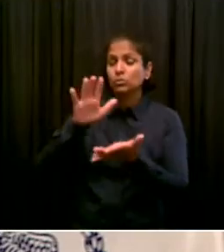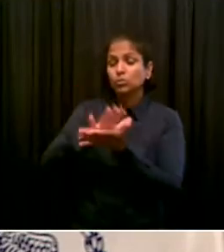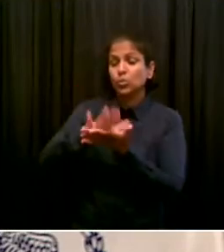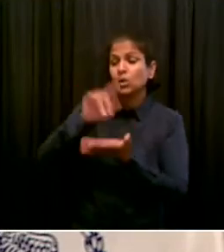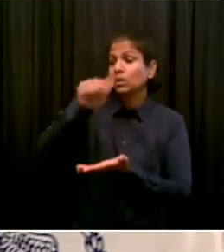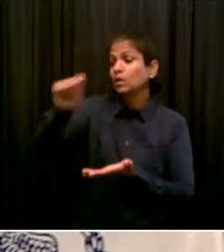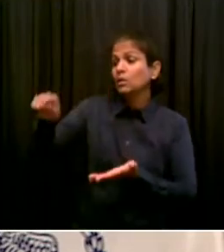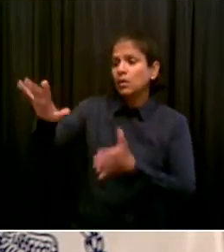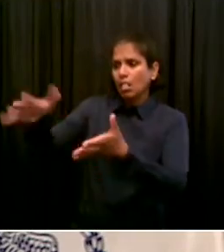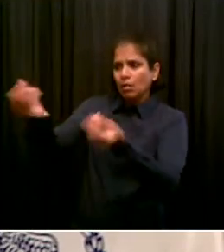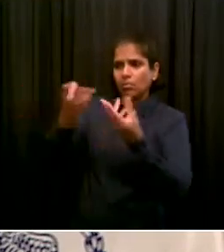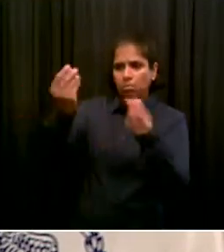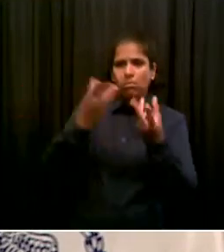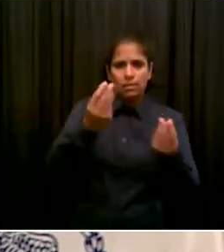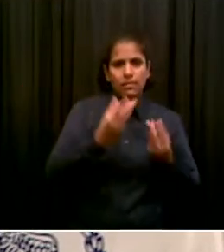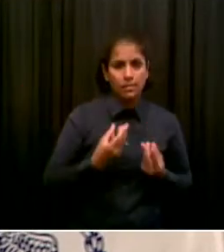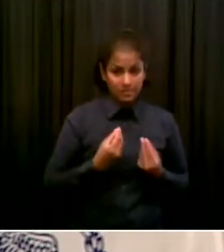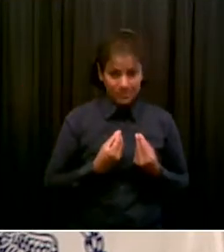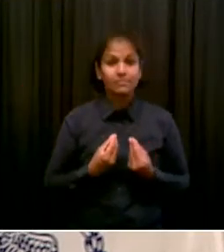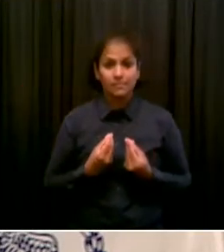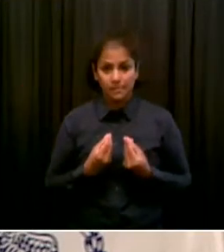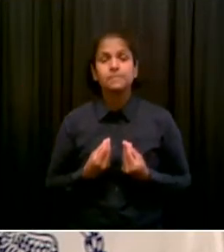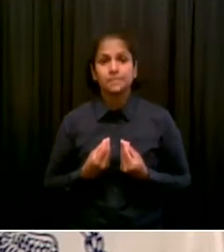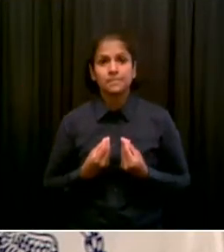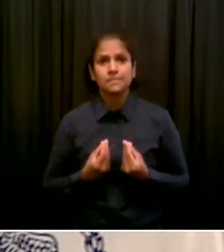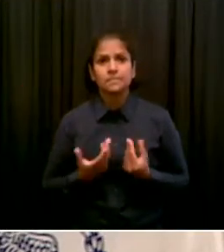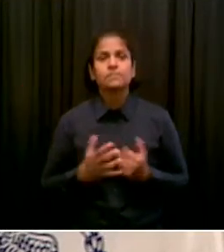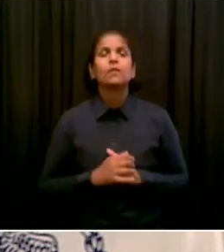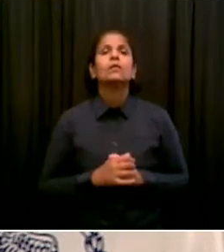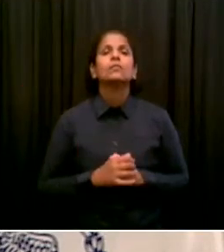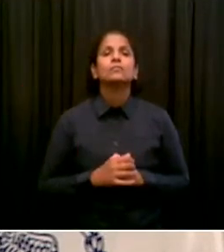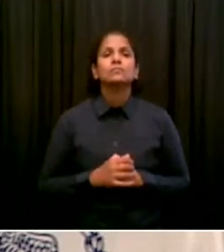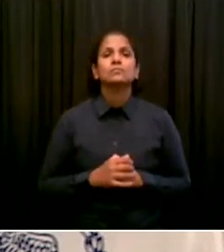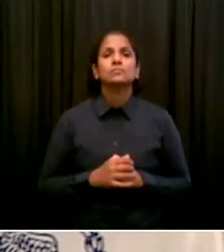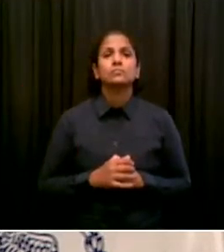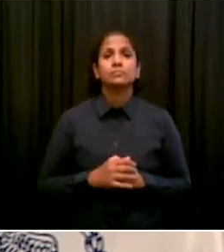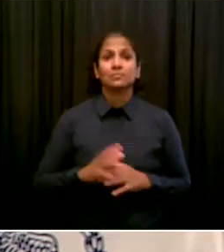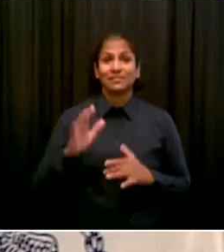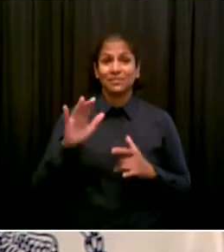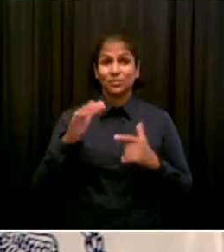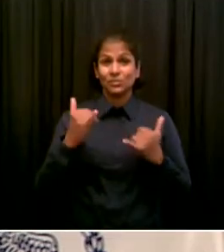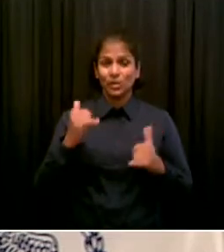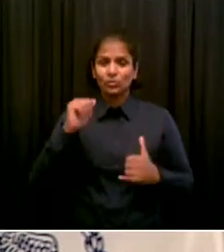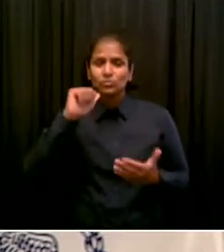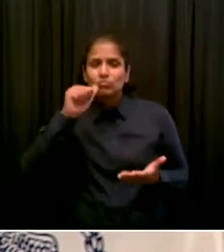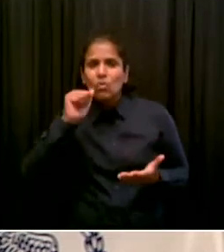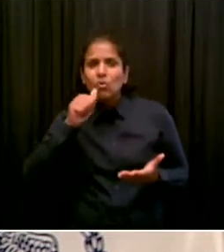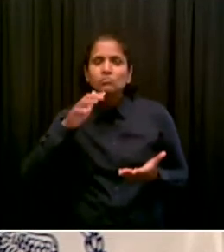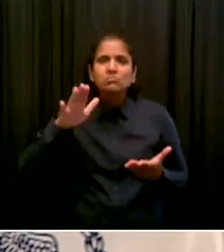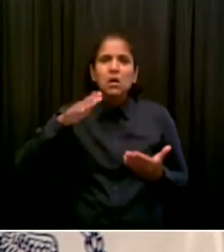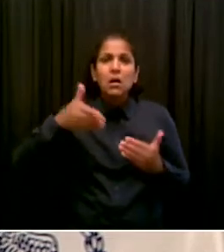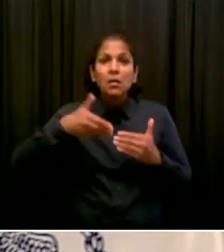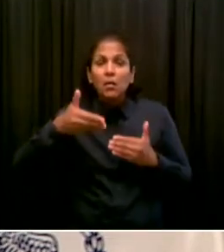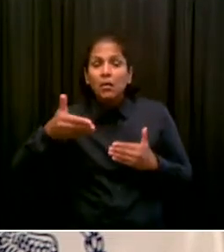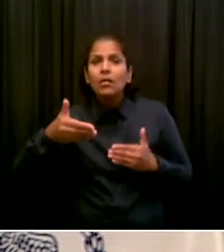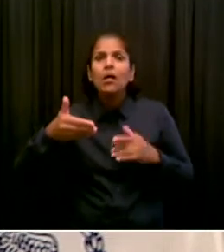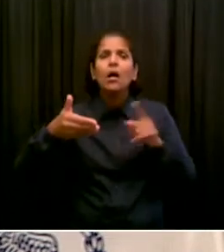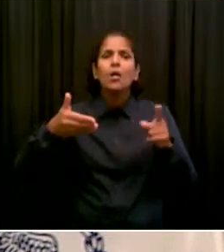WE THINK THAT NUMBER WILL GROW AS IT GETS FULLY ASSESSED. THERE ARE STILL 700 CSHOLOS WE ARE GETITNMOG RE INFORMATION ON.